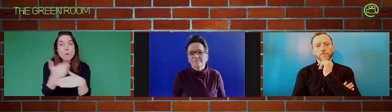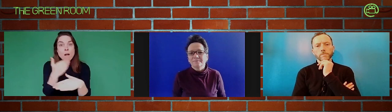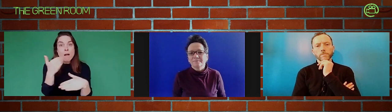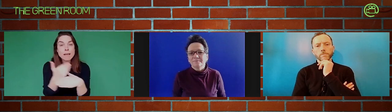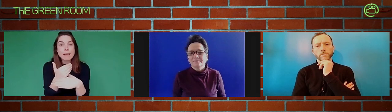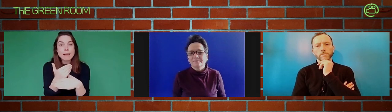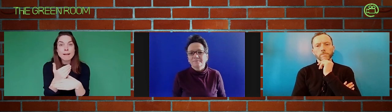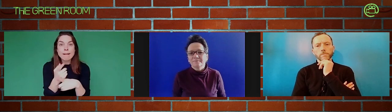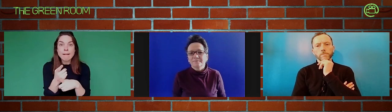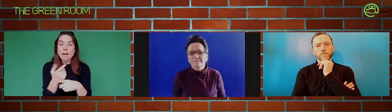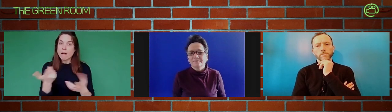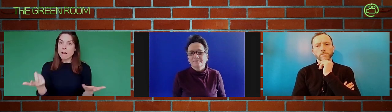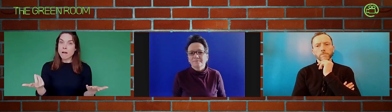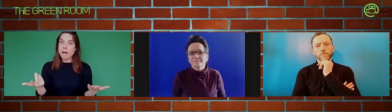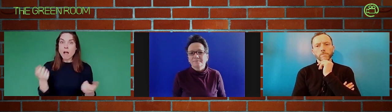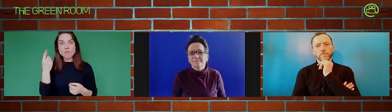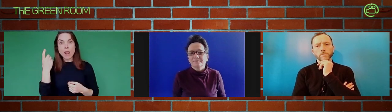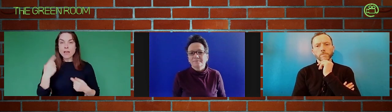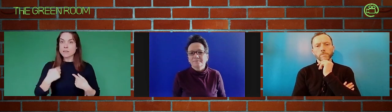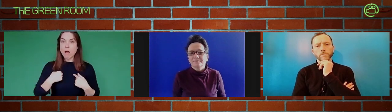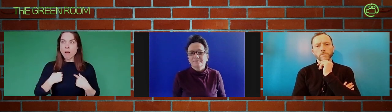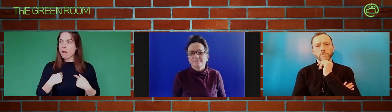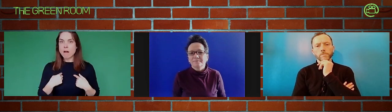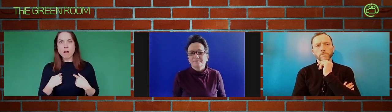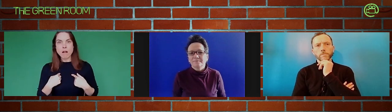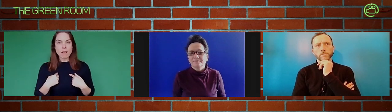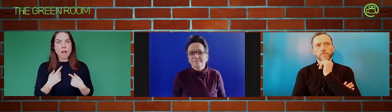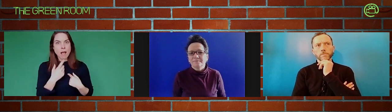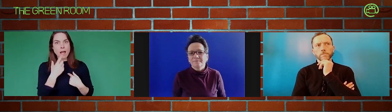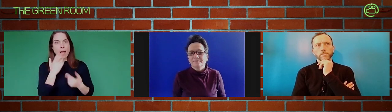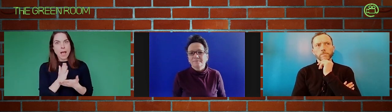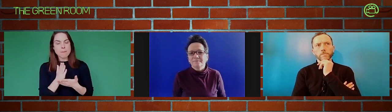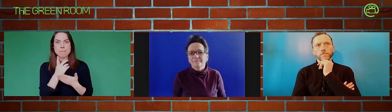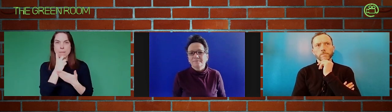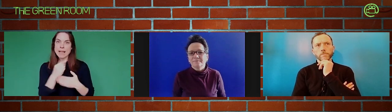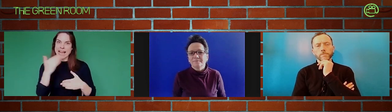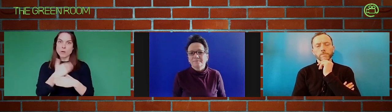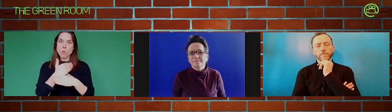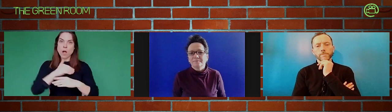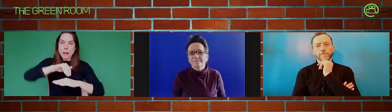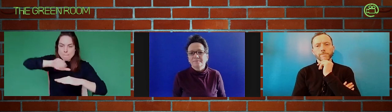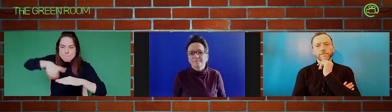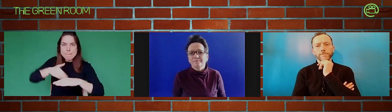which I found really exciting from a designer point of view. Which leads me over to Ali